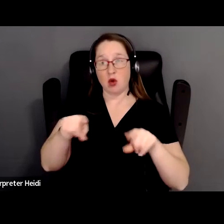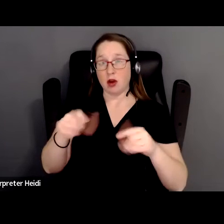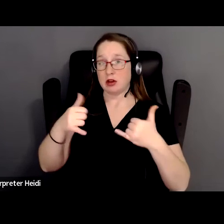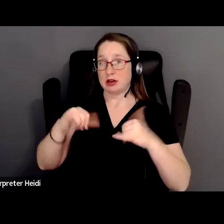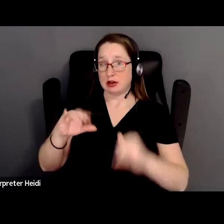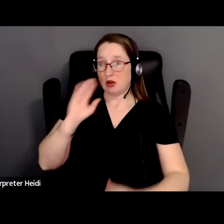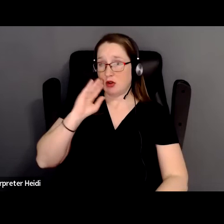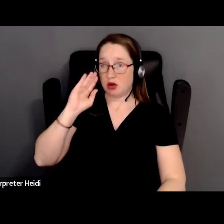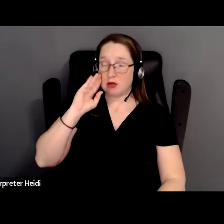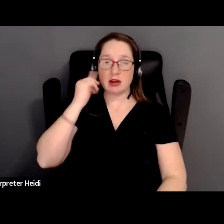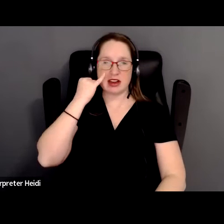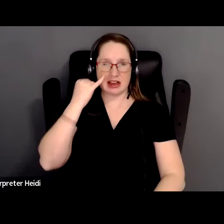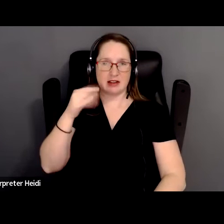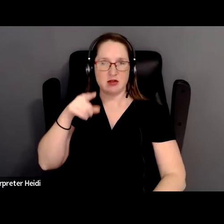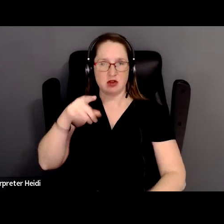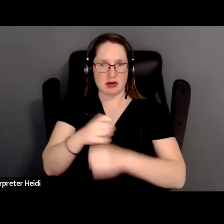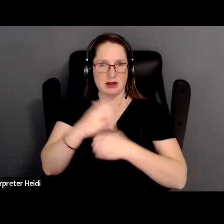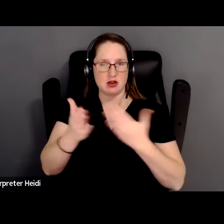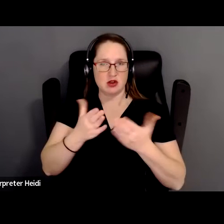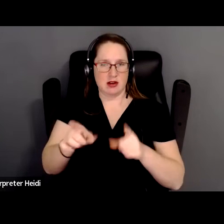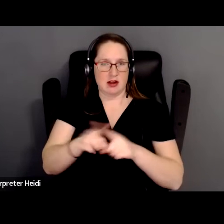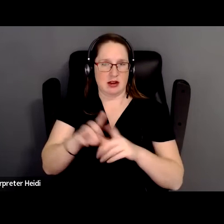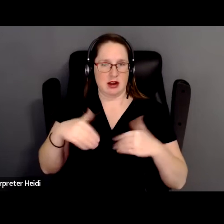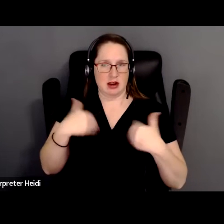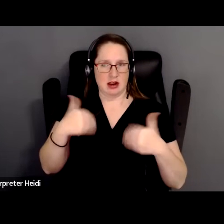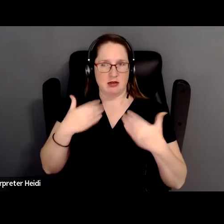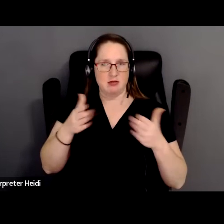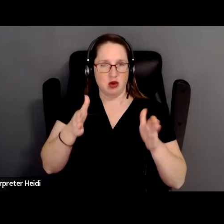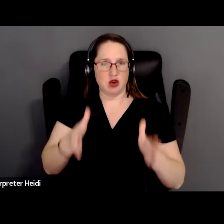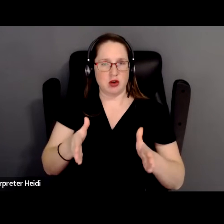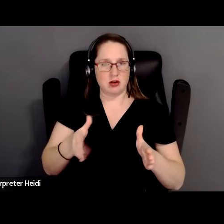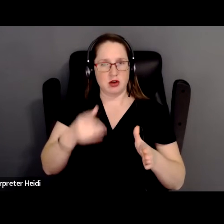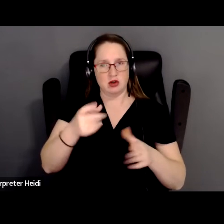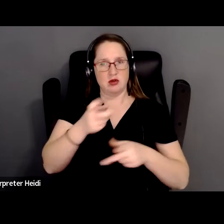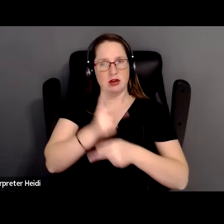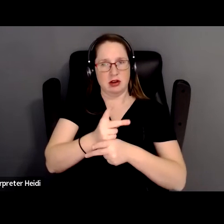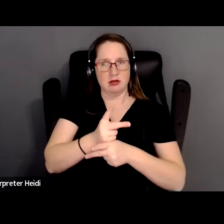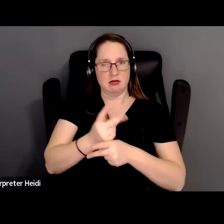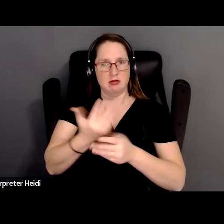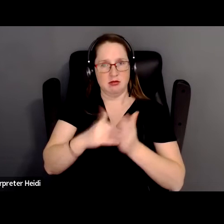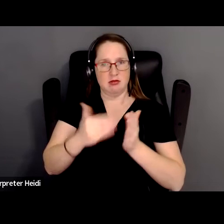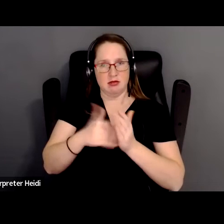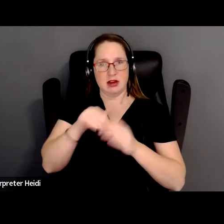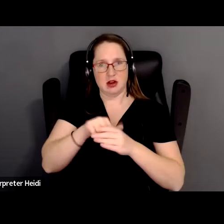If you're receiving services as a young person that you keep putting this in your plan, and